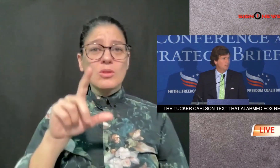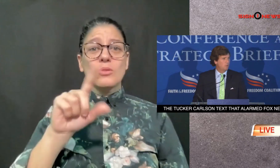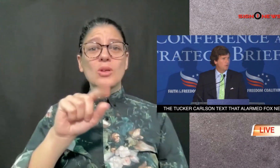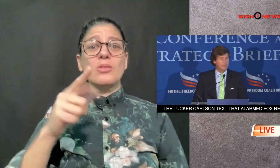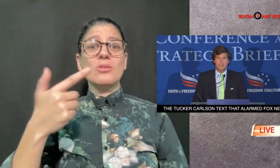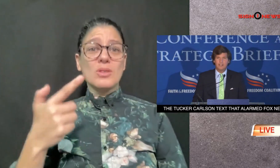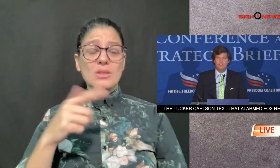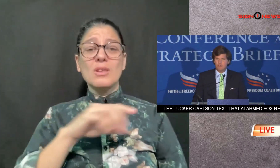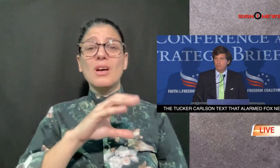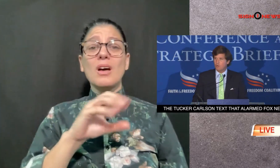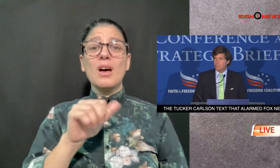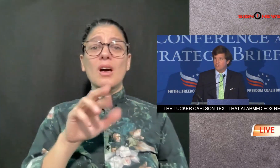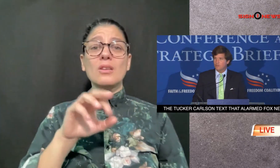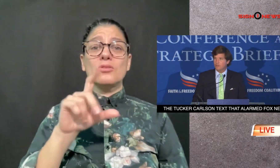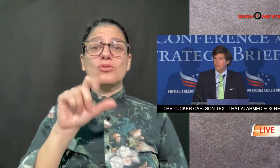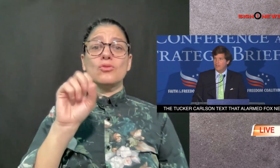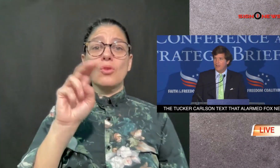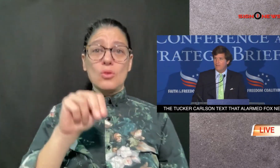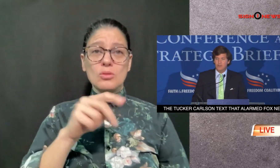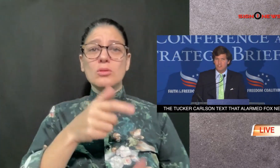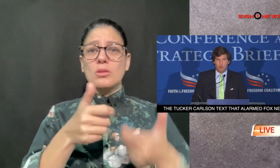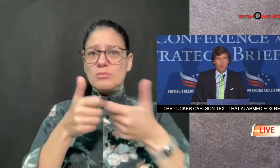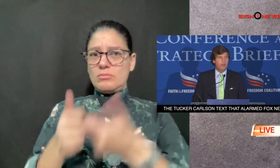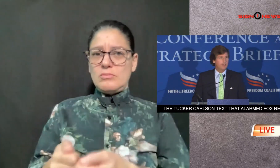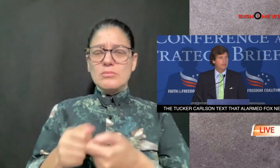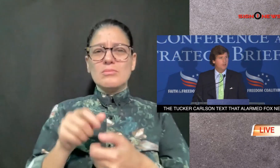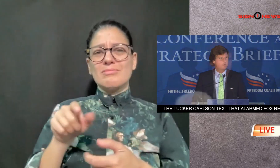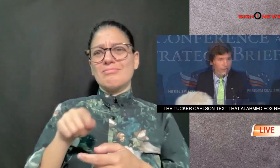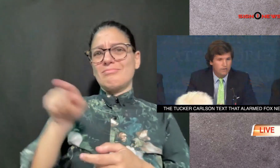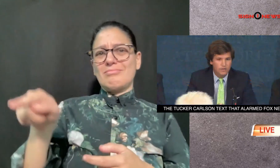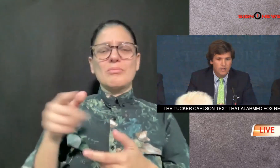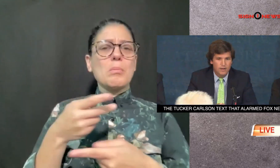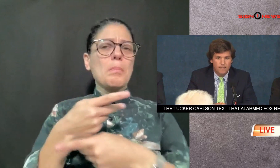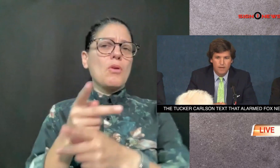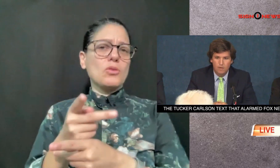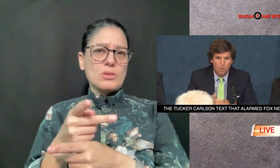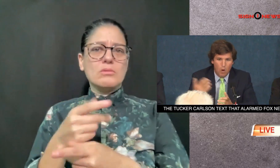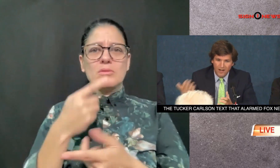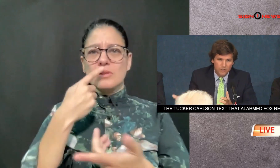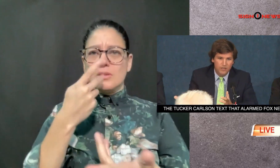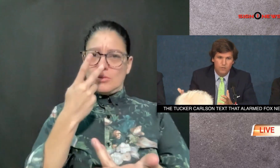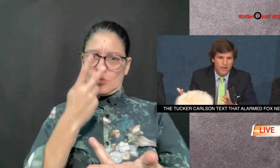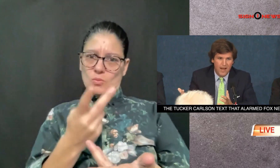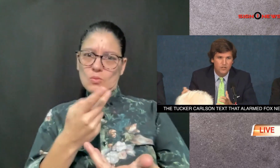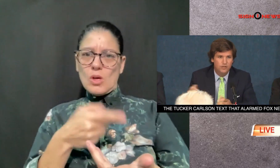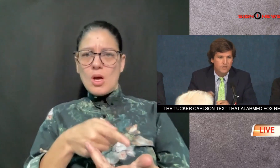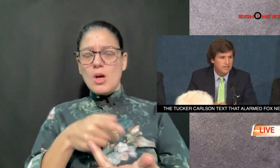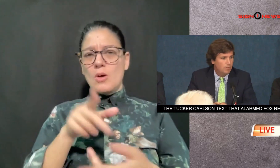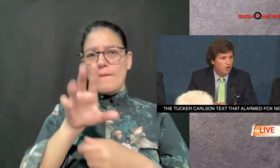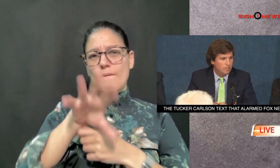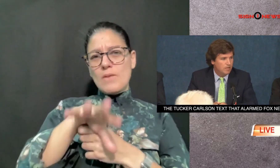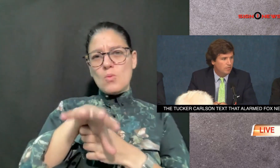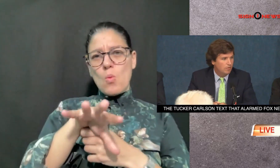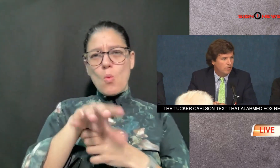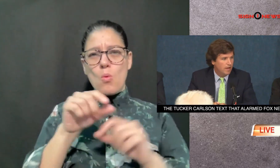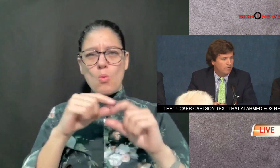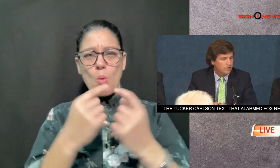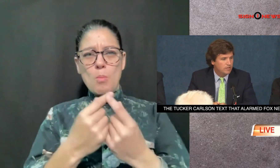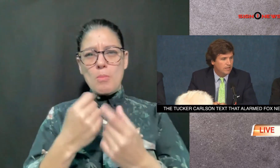according to the report in January 2021 Carlson messaged the producer that he watched a video